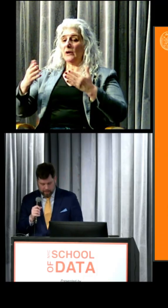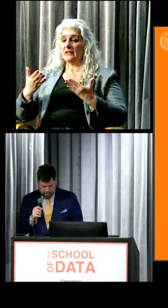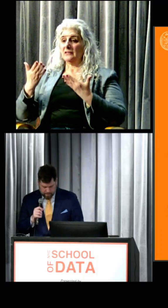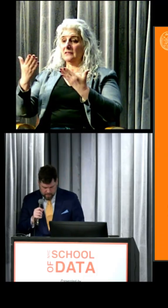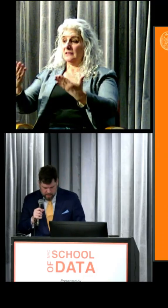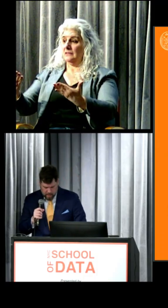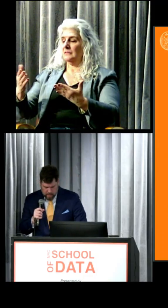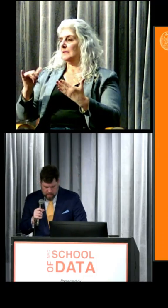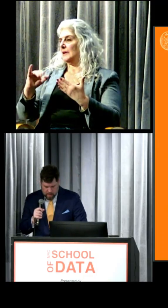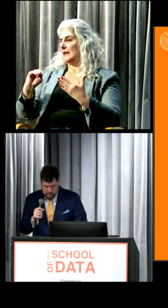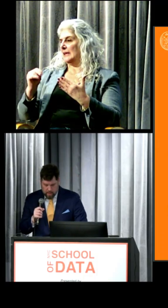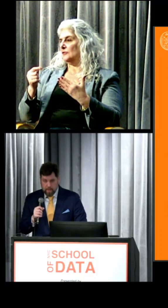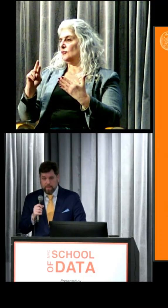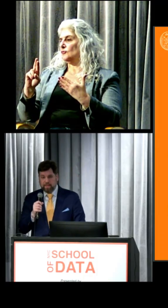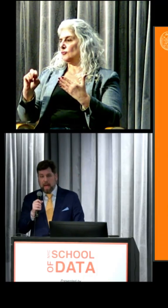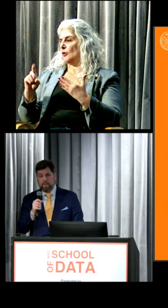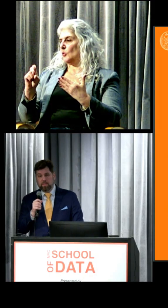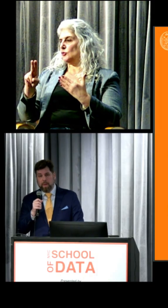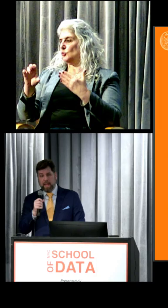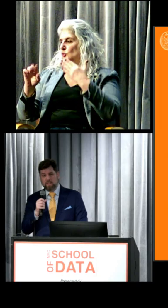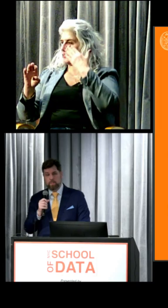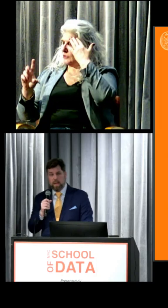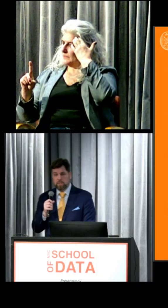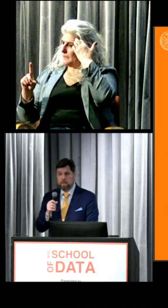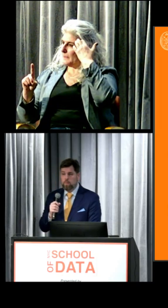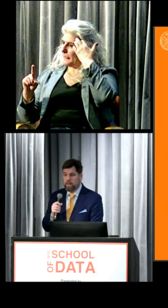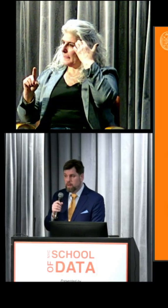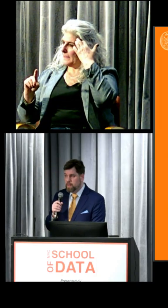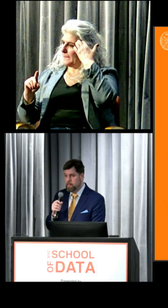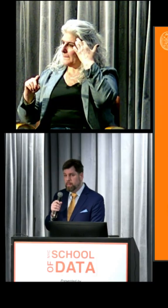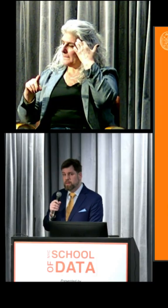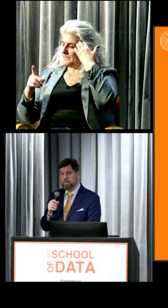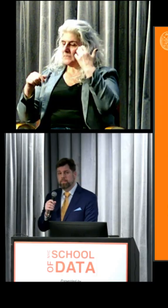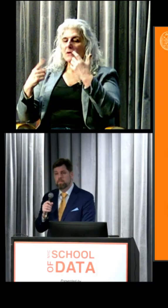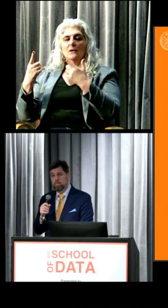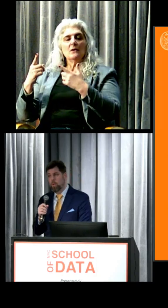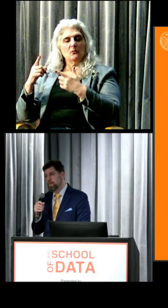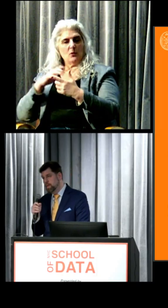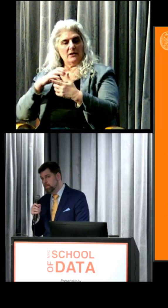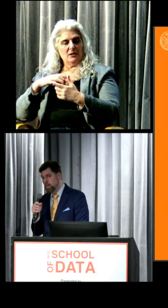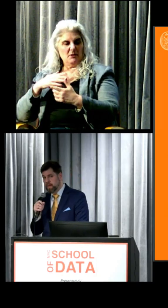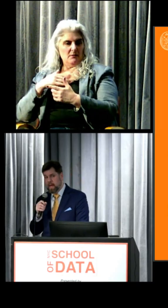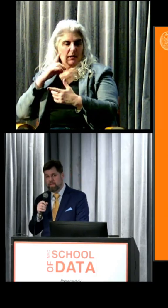The last main messaging point was that the decisions that users would be making as they're